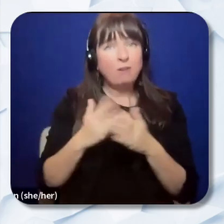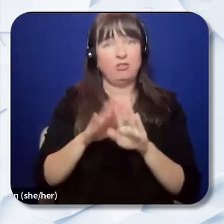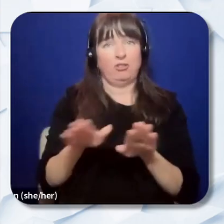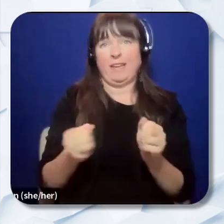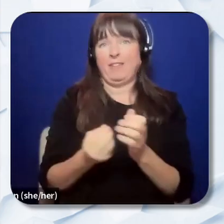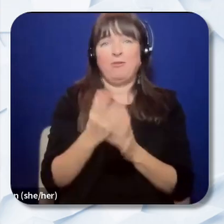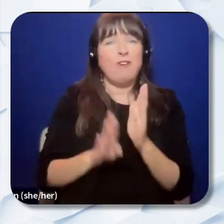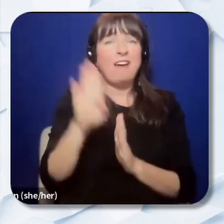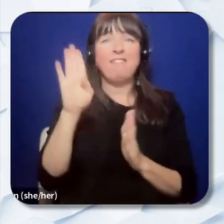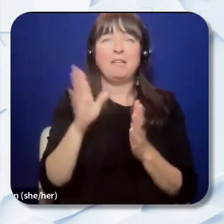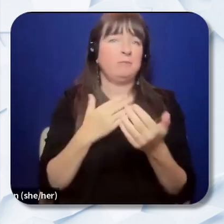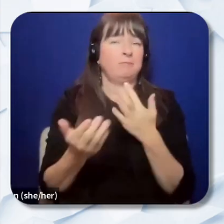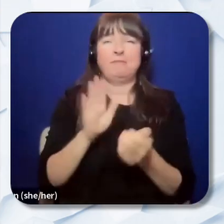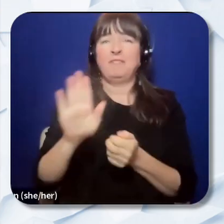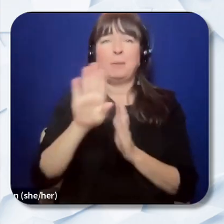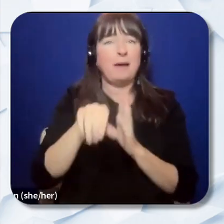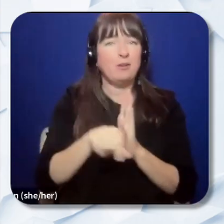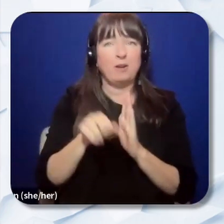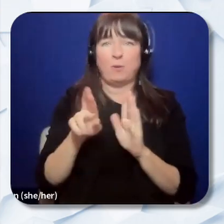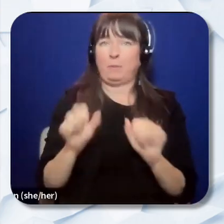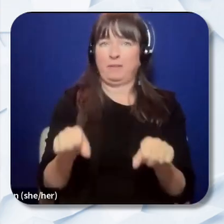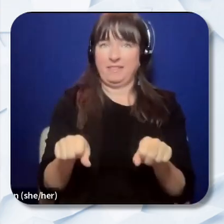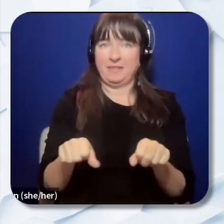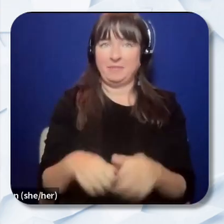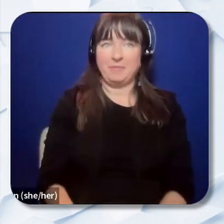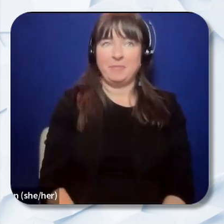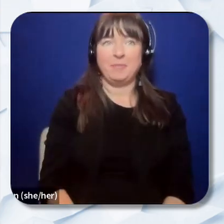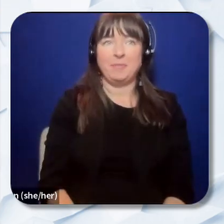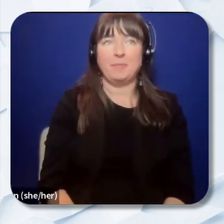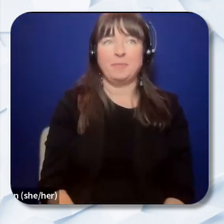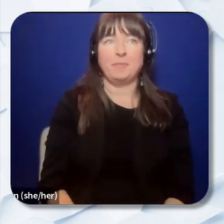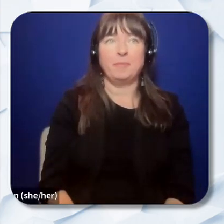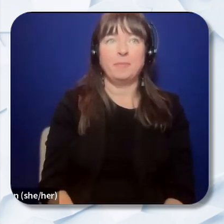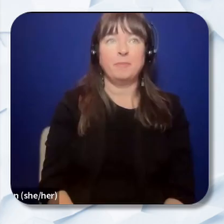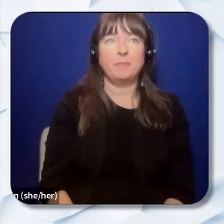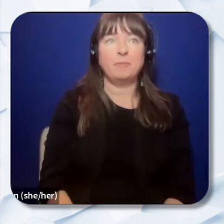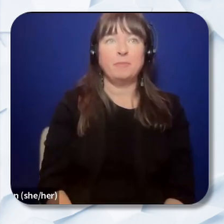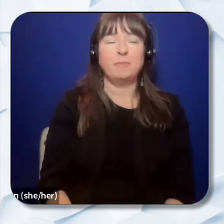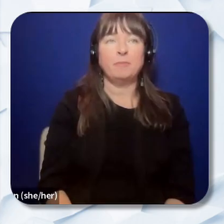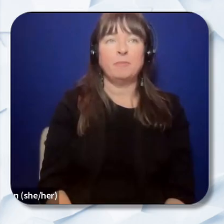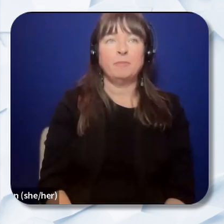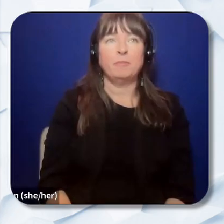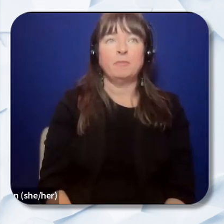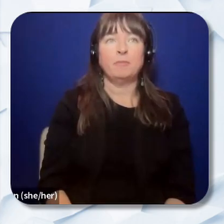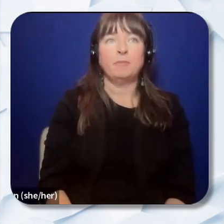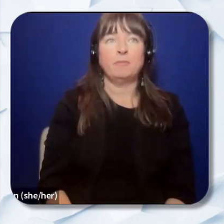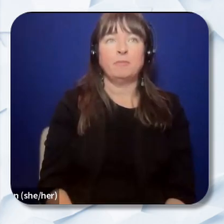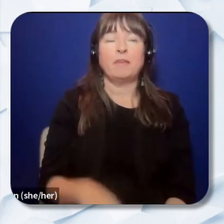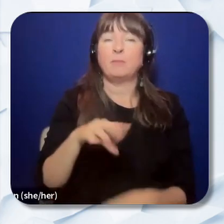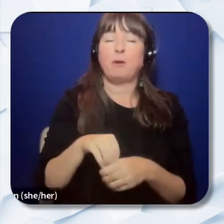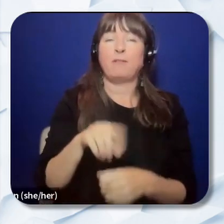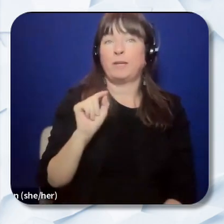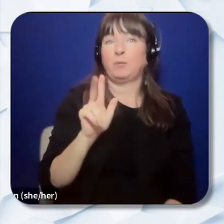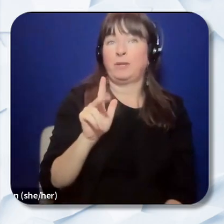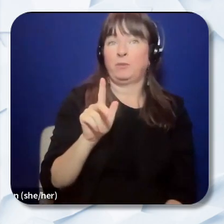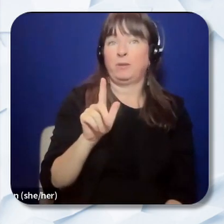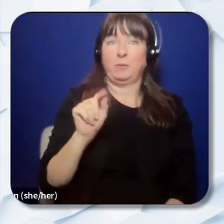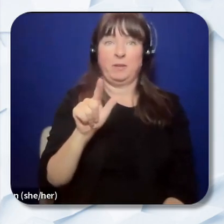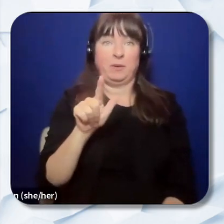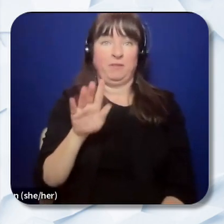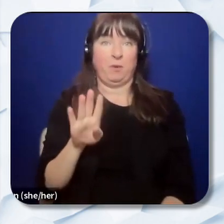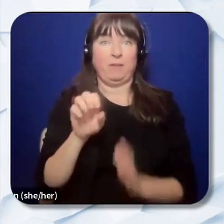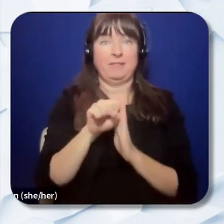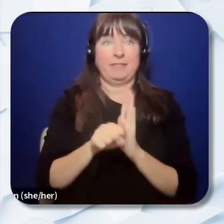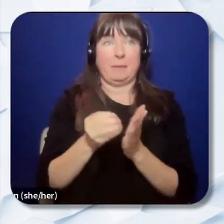regardless of their background or ability. Next slide please. As part of the 2023-24 state budget